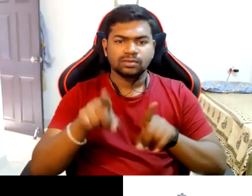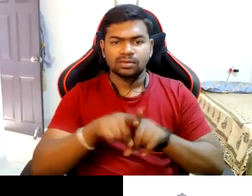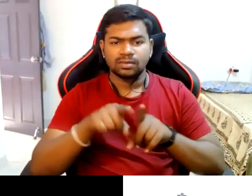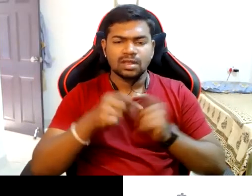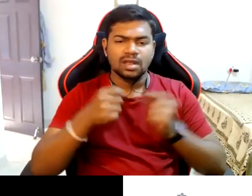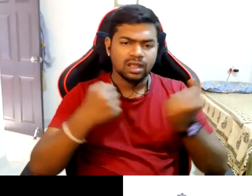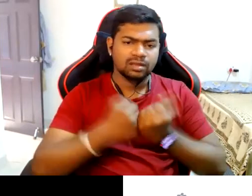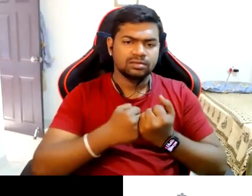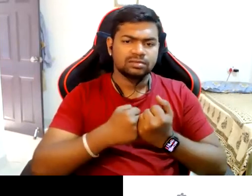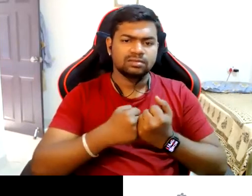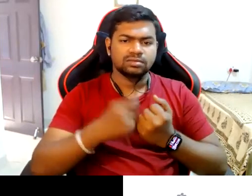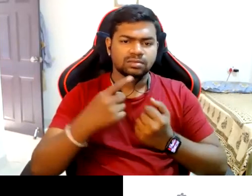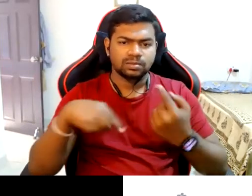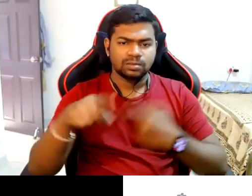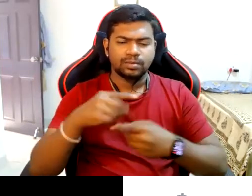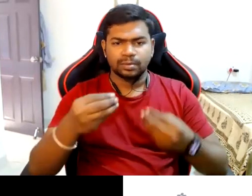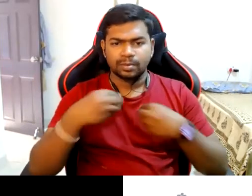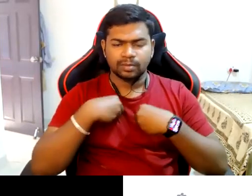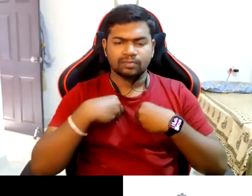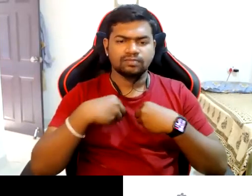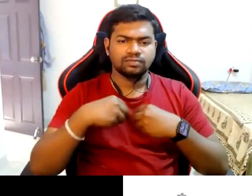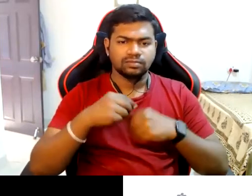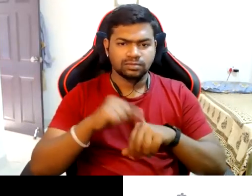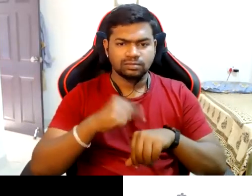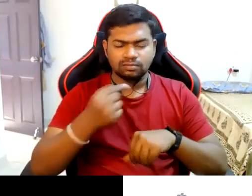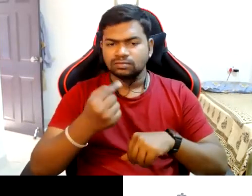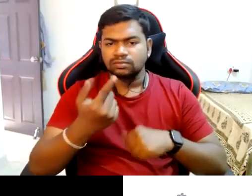only to facilitate the inerviews Because none of you are willing to give us people a chance and HR was like i am truly sorry.